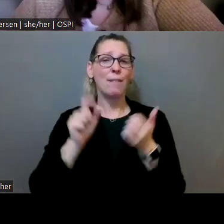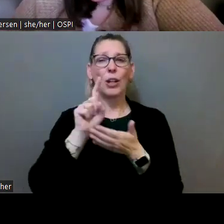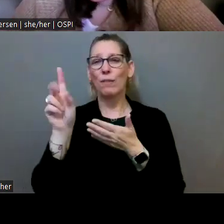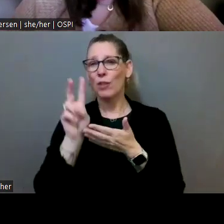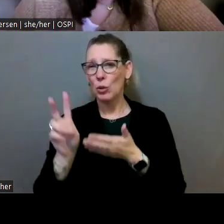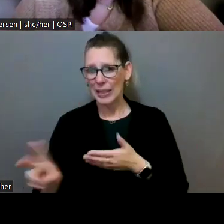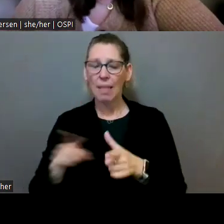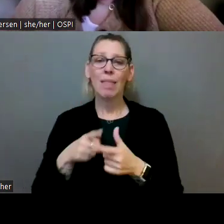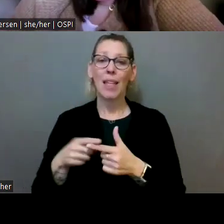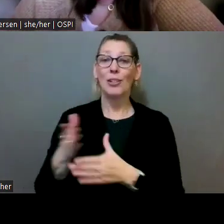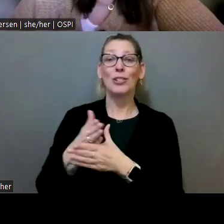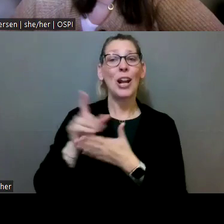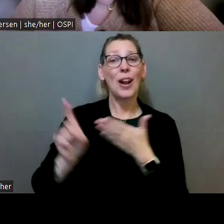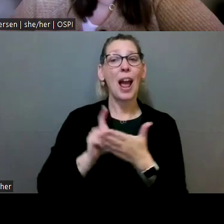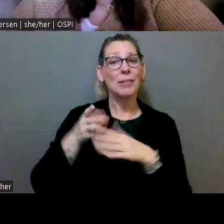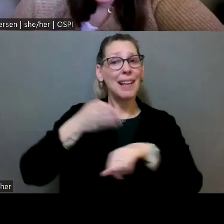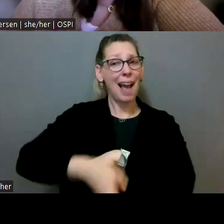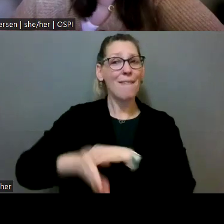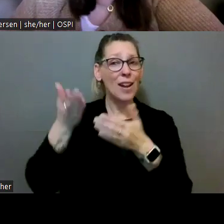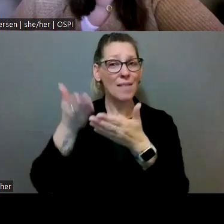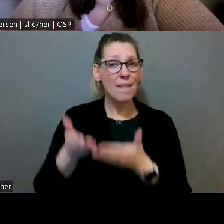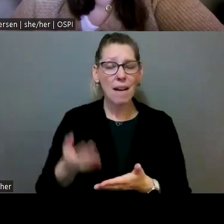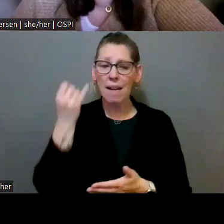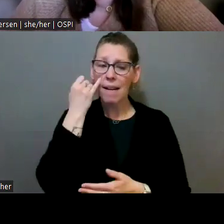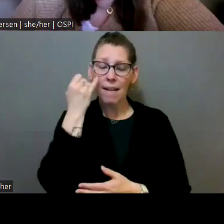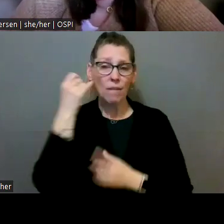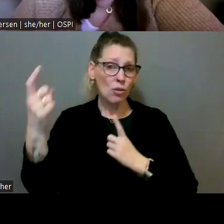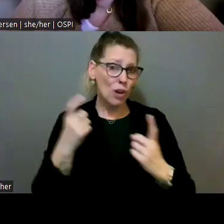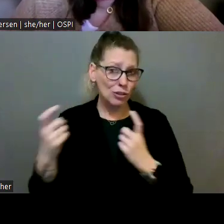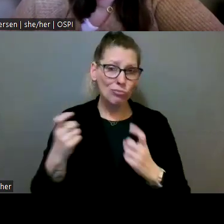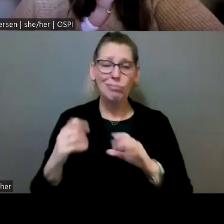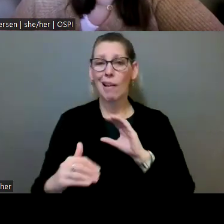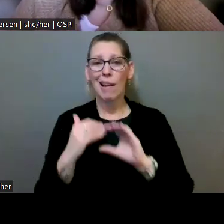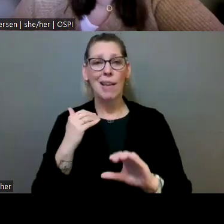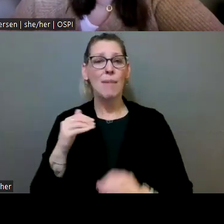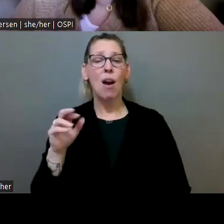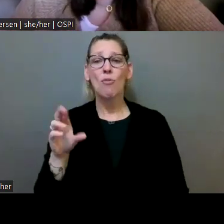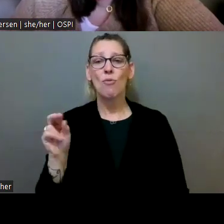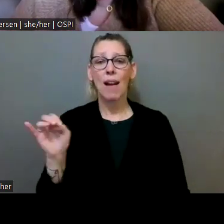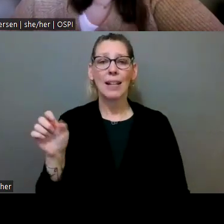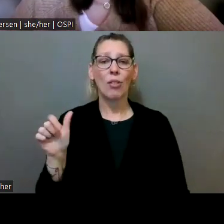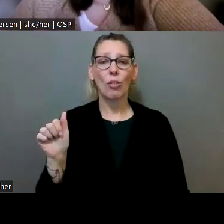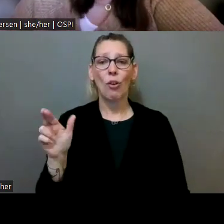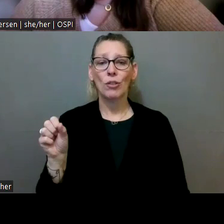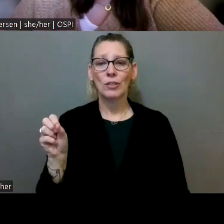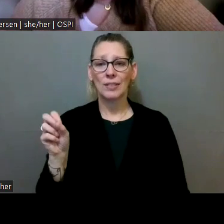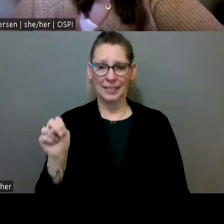hours after we've verified. Iif you have questions about this you can email Ronnie Larson, she's awesome and she does our clock hour